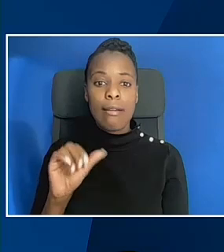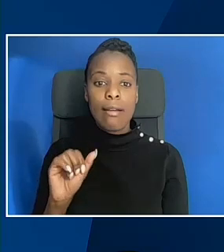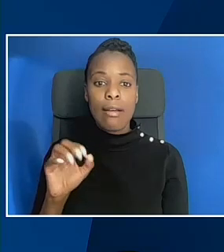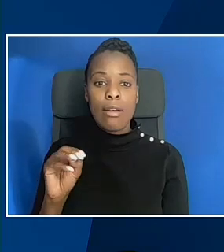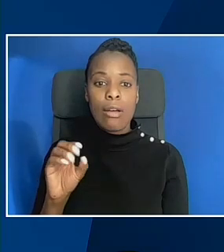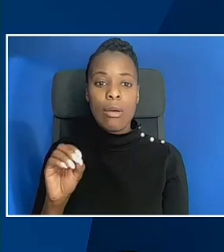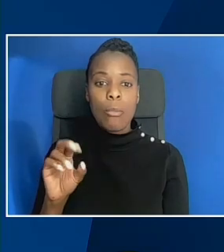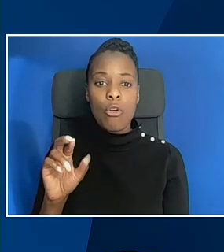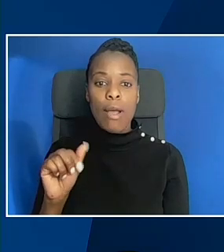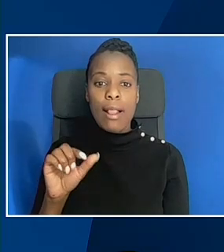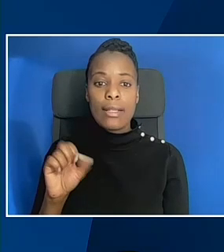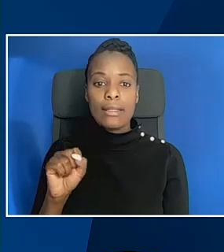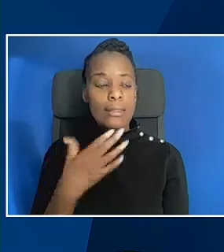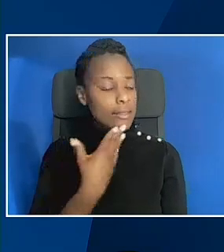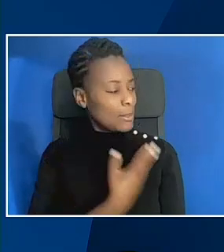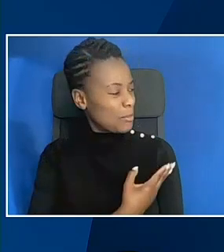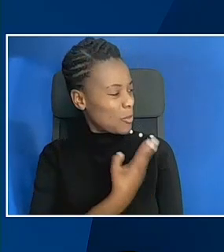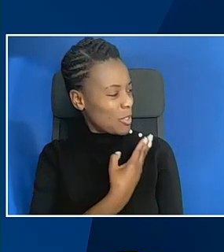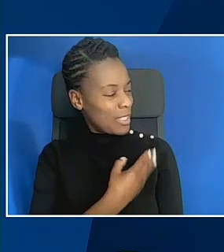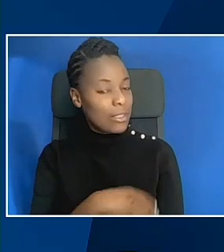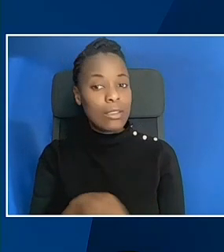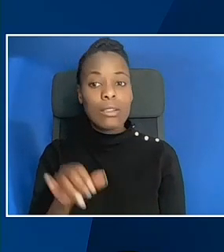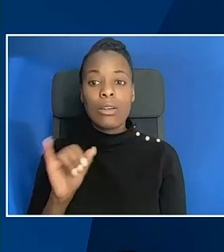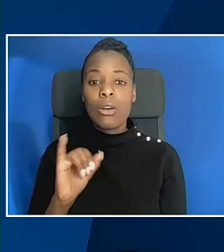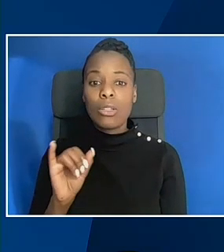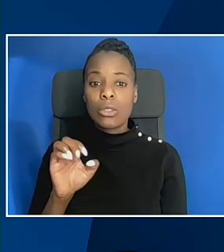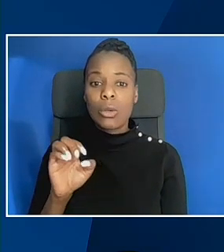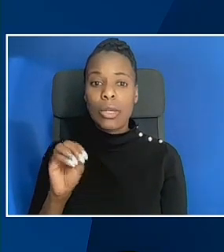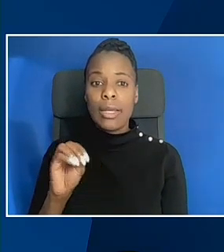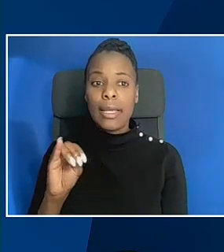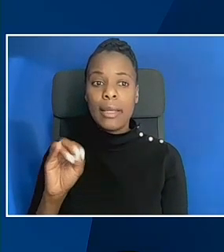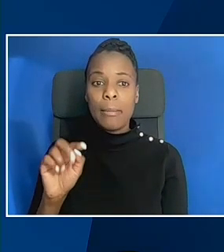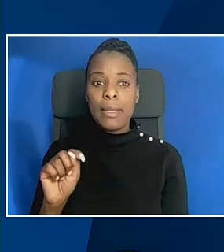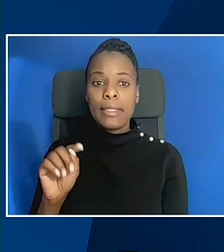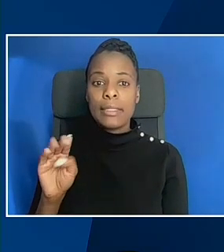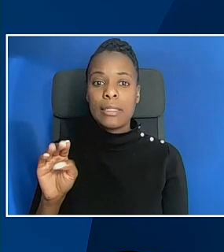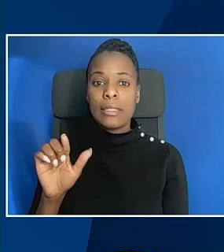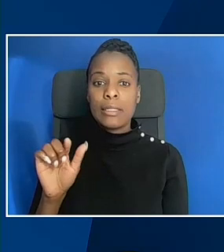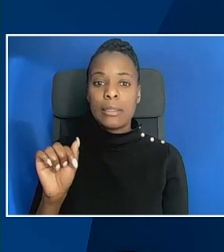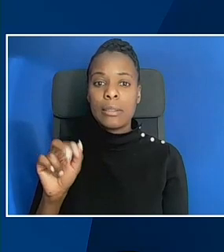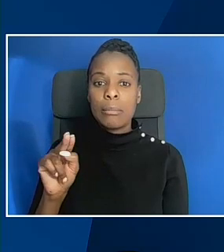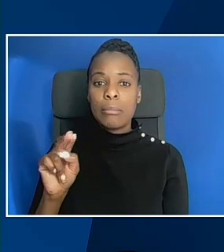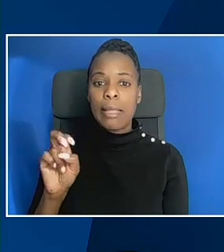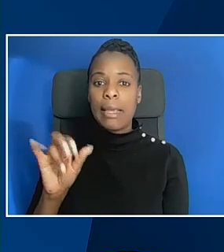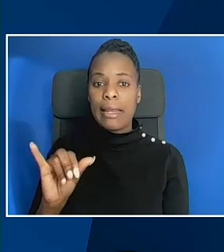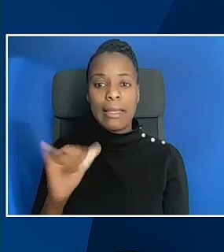Good morning. And Emmett Blaney. Good morning.